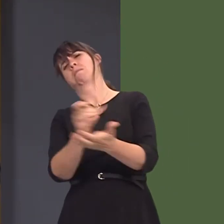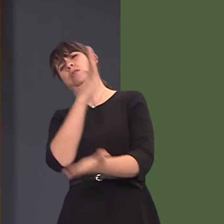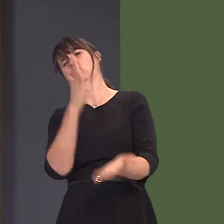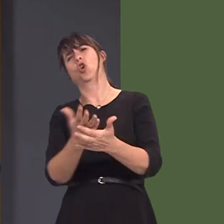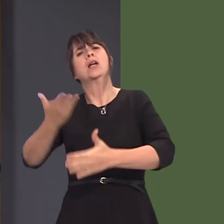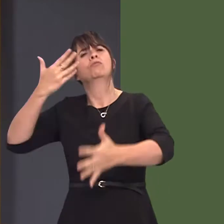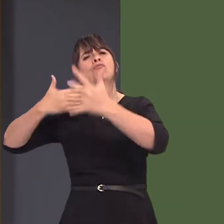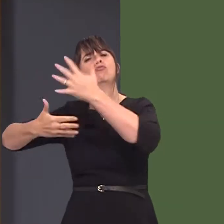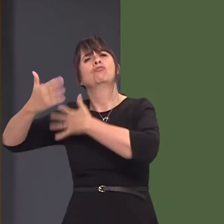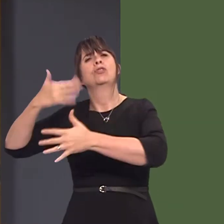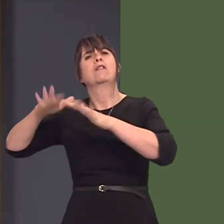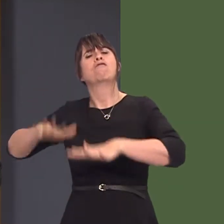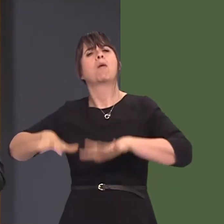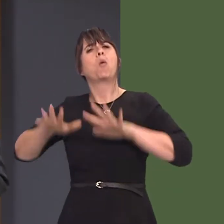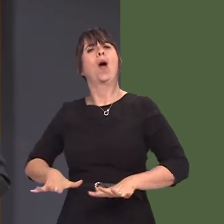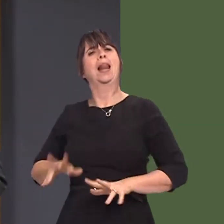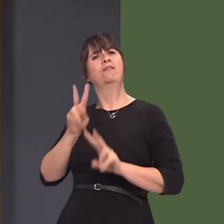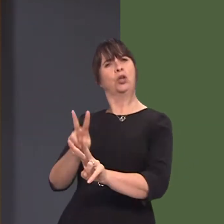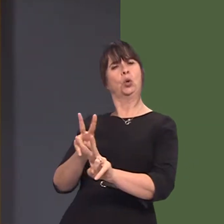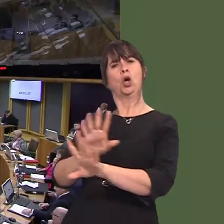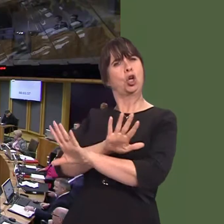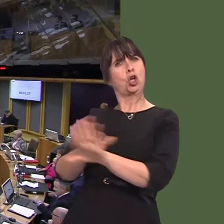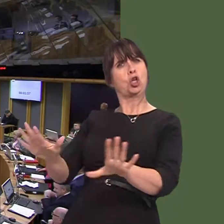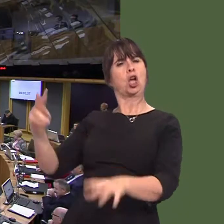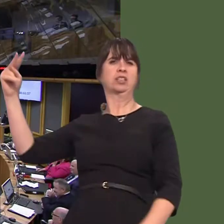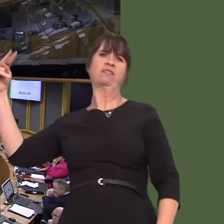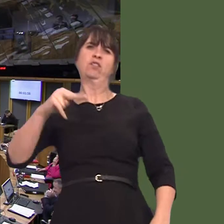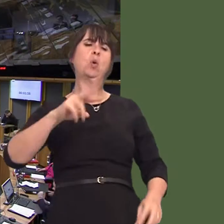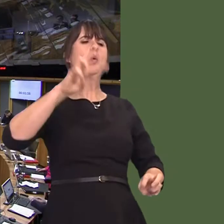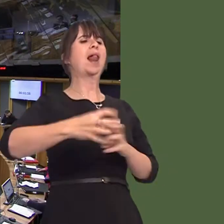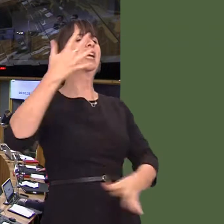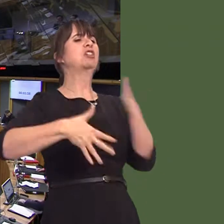of heritage happens from a Welsh perspective and context and not from someone elseís perspective?